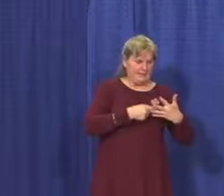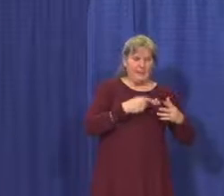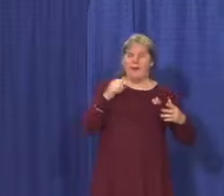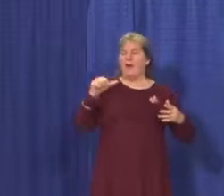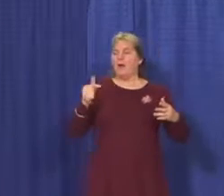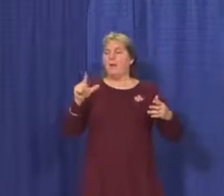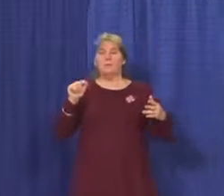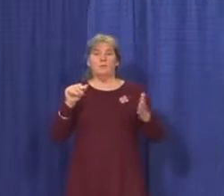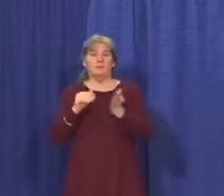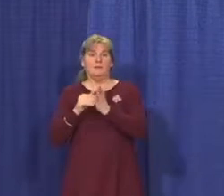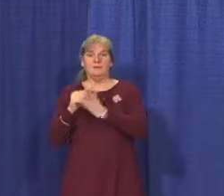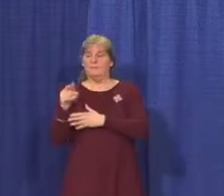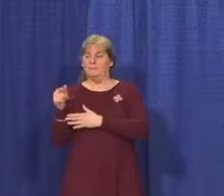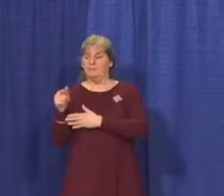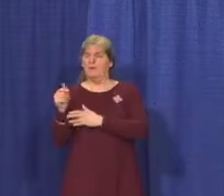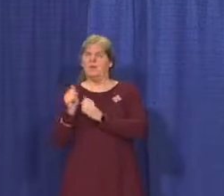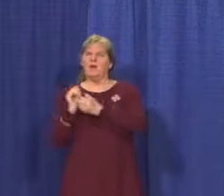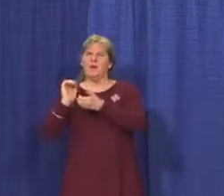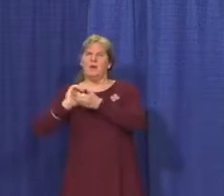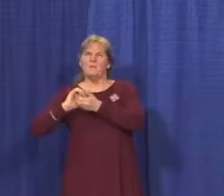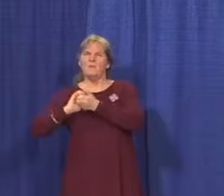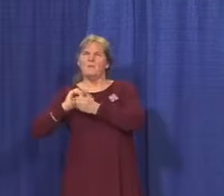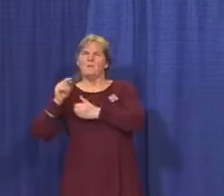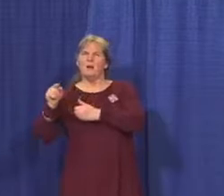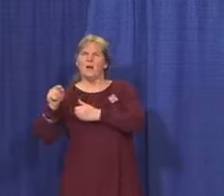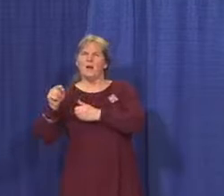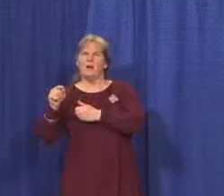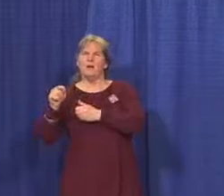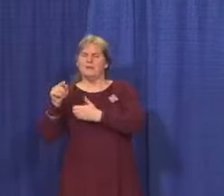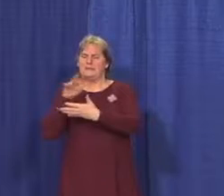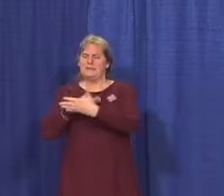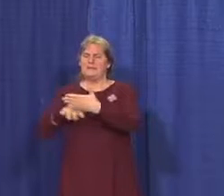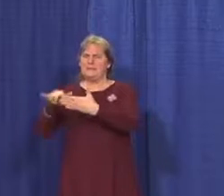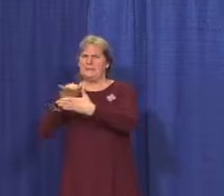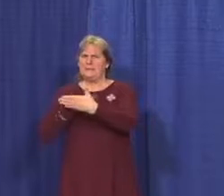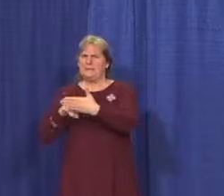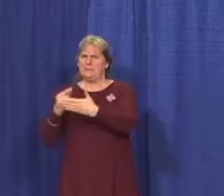should be focused. We have the other 20 million sitting there to review and